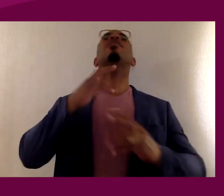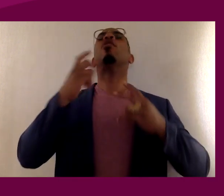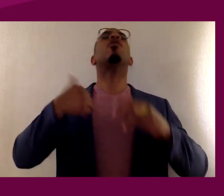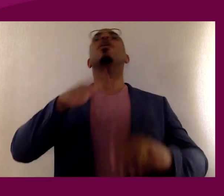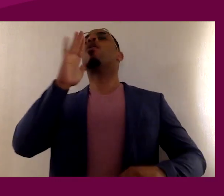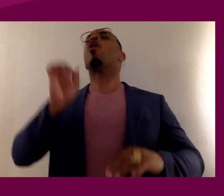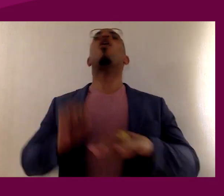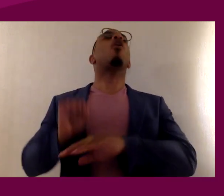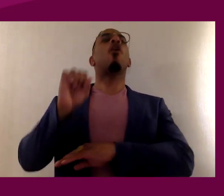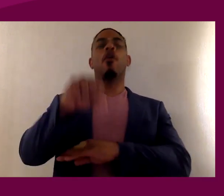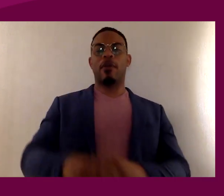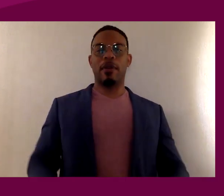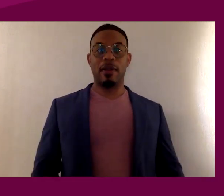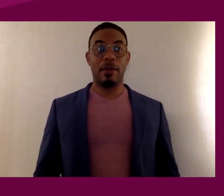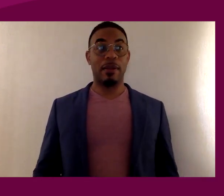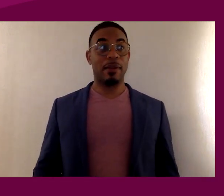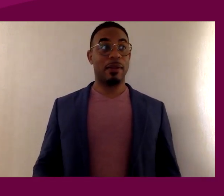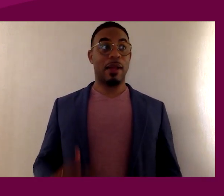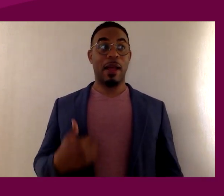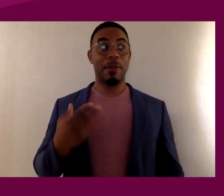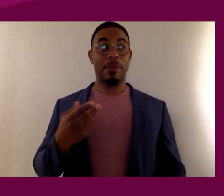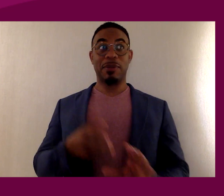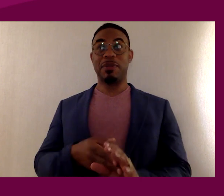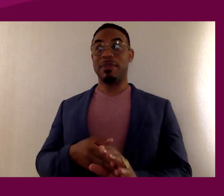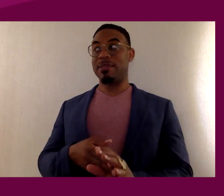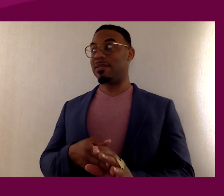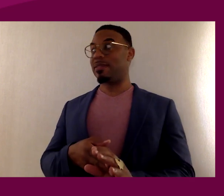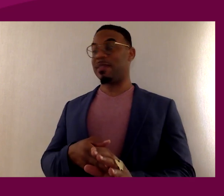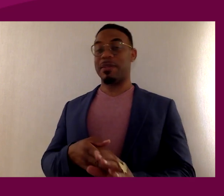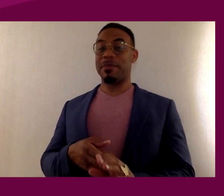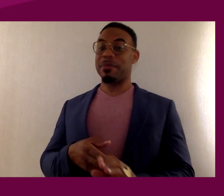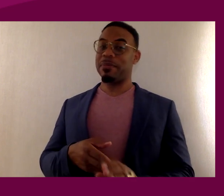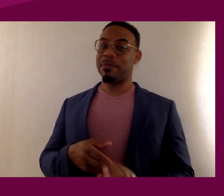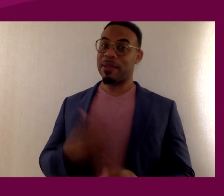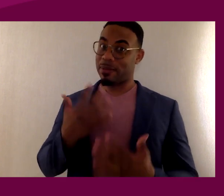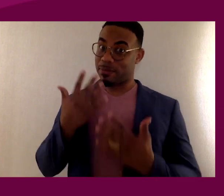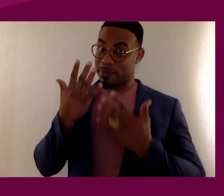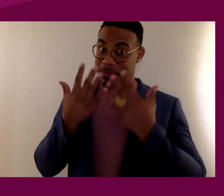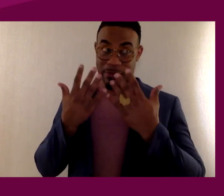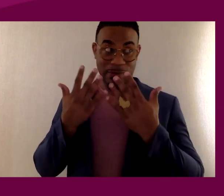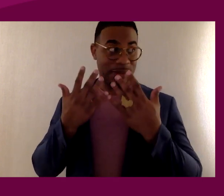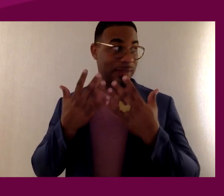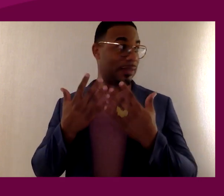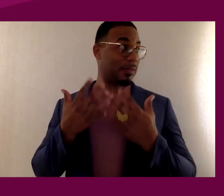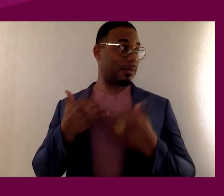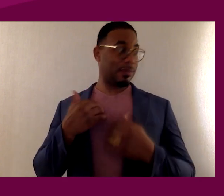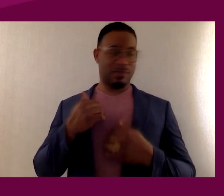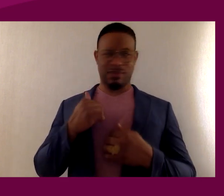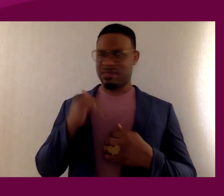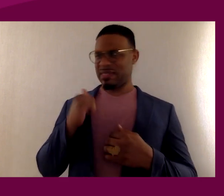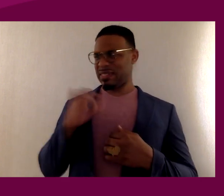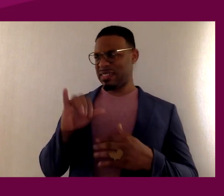singing top of her voice, we shall overcome. And I'm joining in with her, but I'm embarrassed.